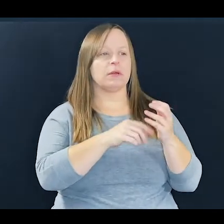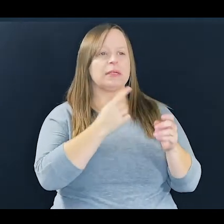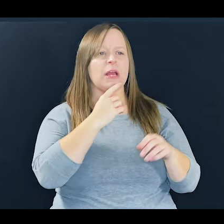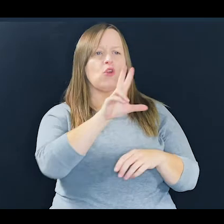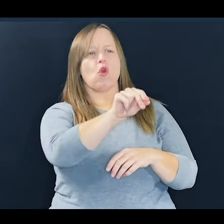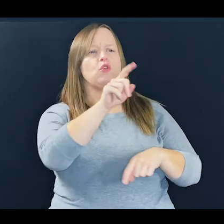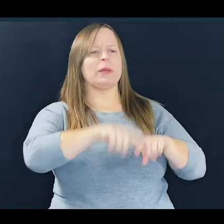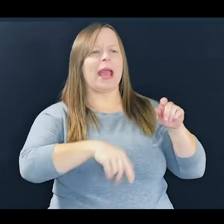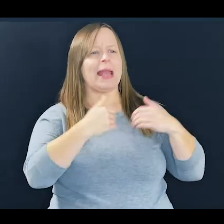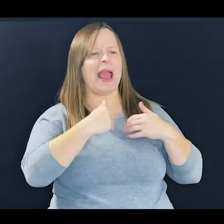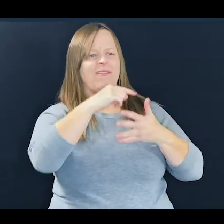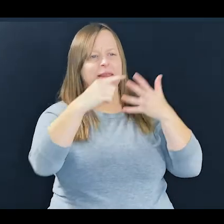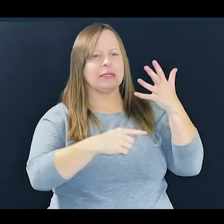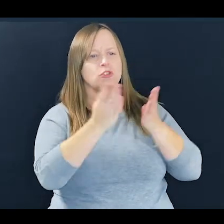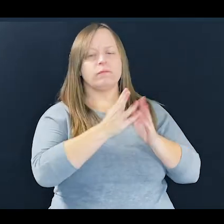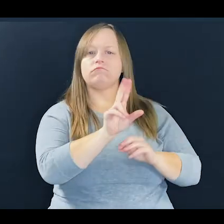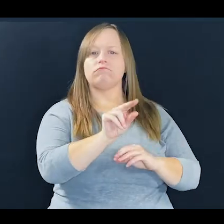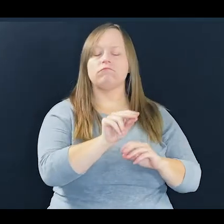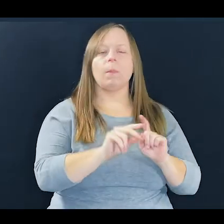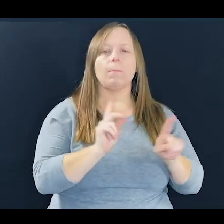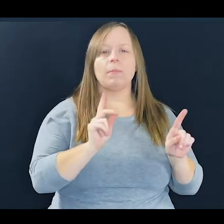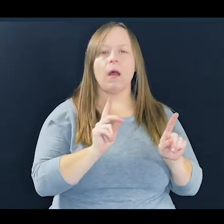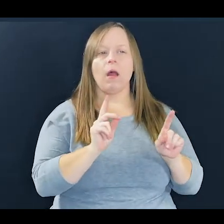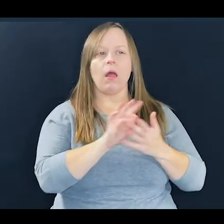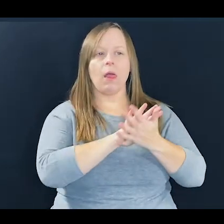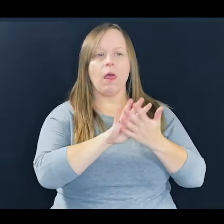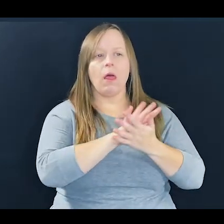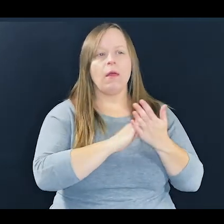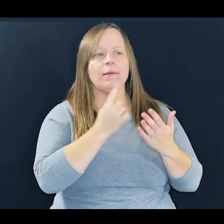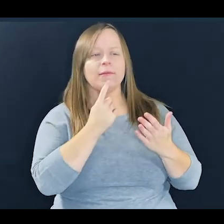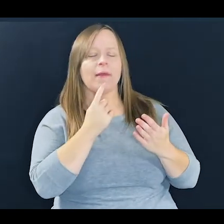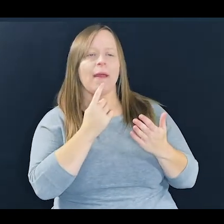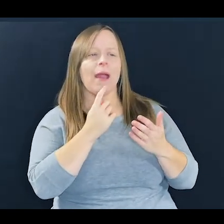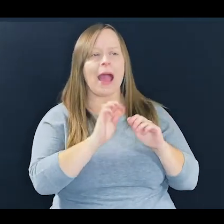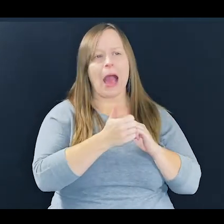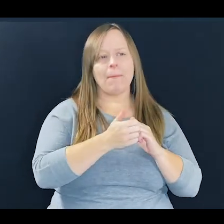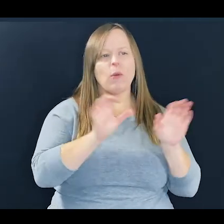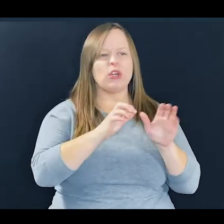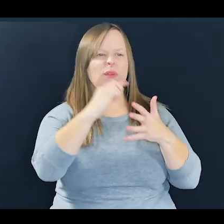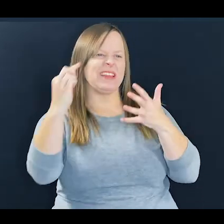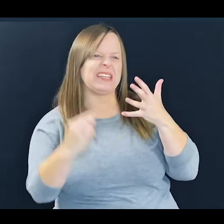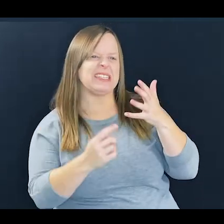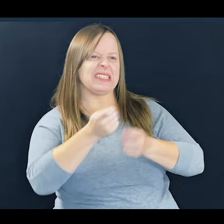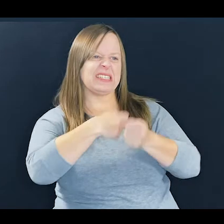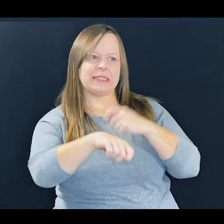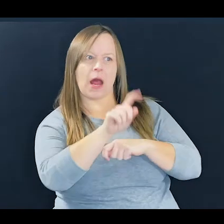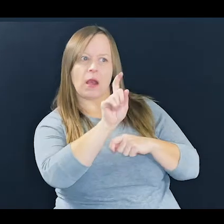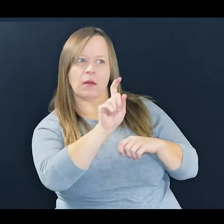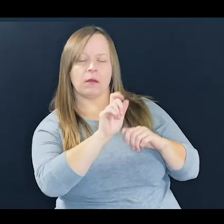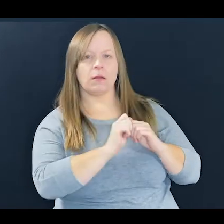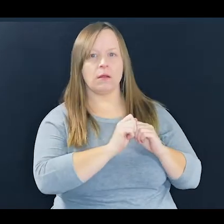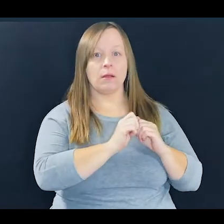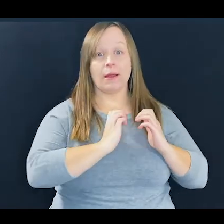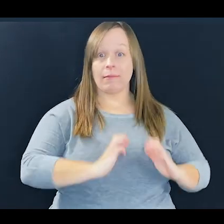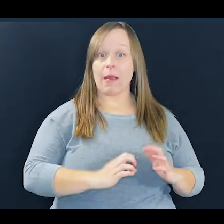saying, "No, you can't have these services", but a counselor saying, "Well, how about we do these services instead", a client